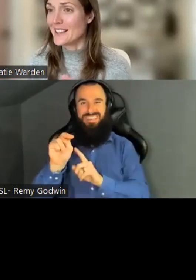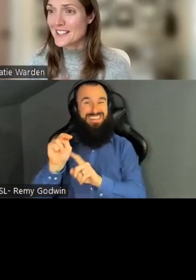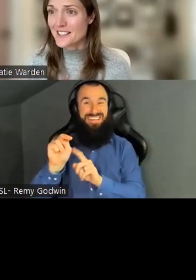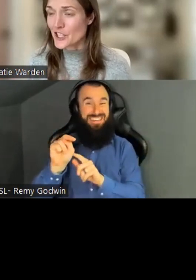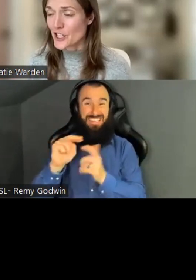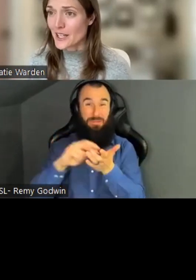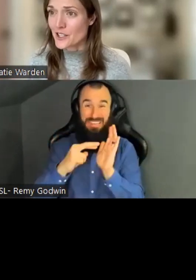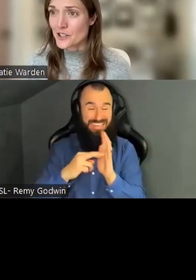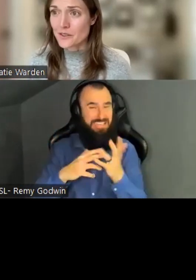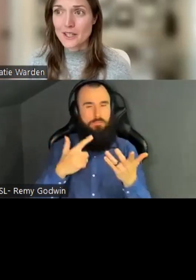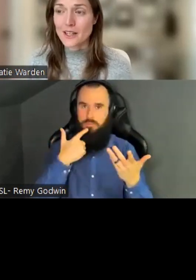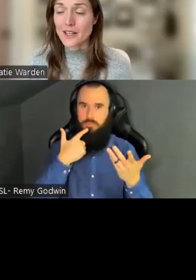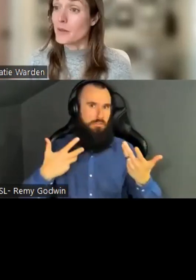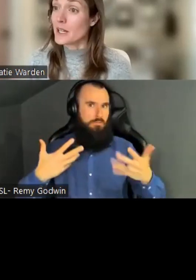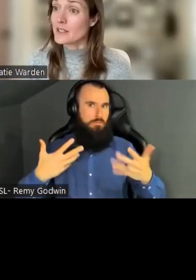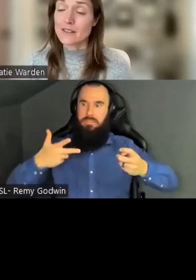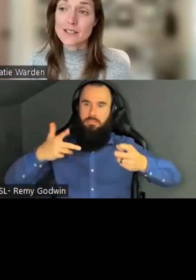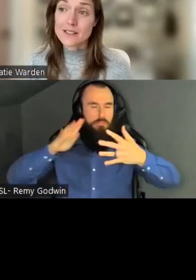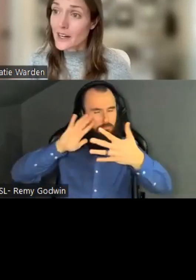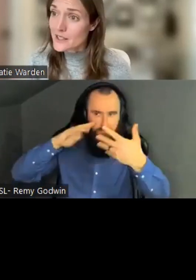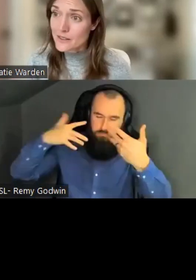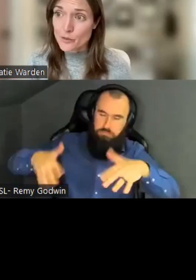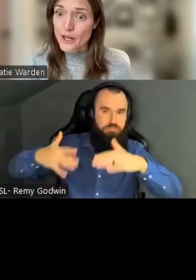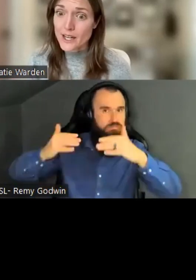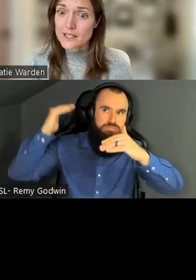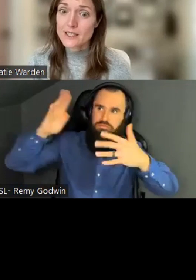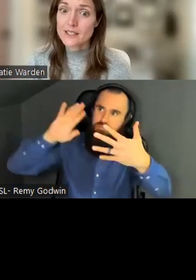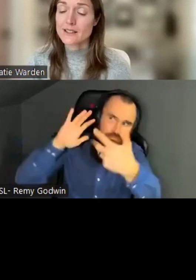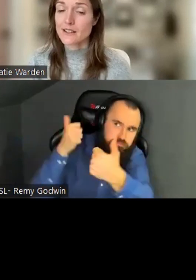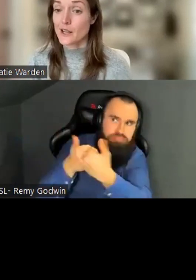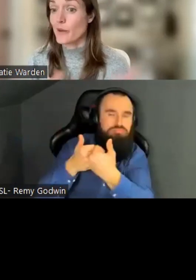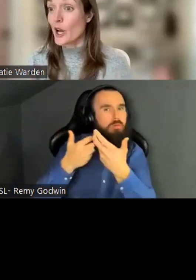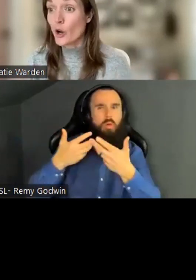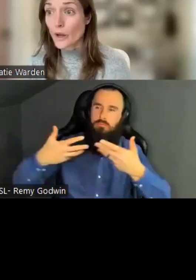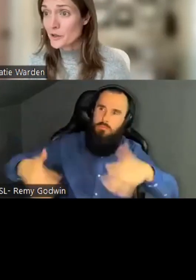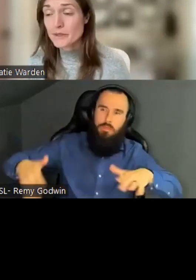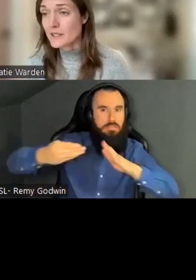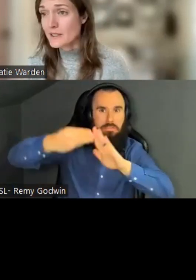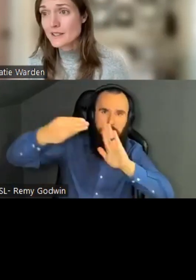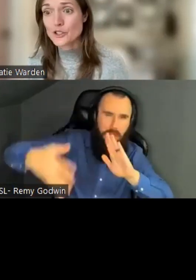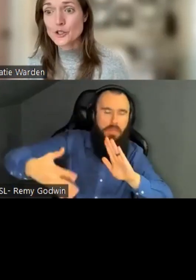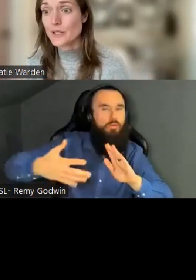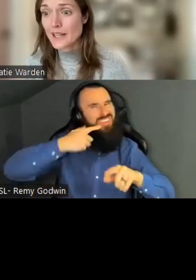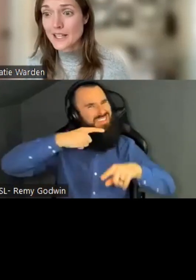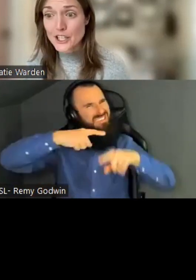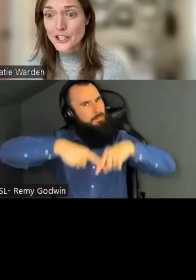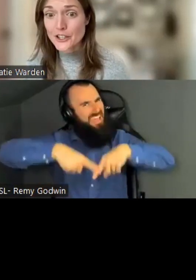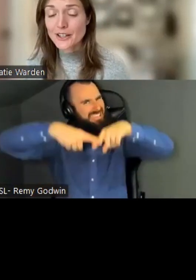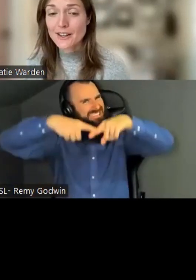And this can change based on the sides of your practice, how well your business is doing that year.